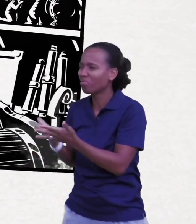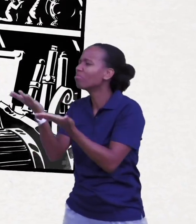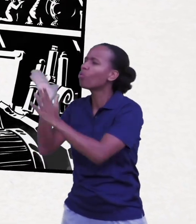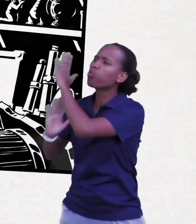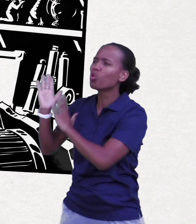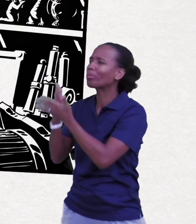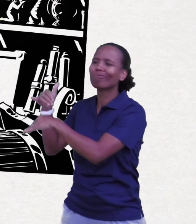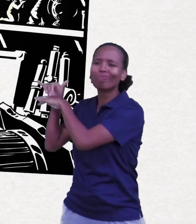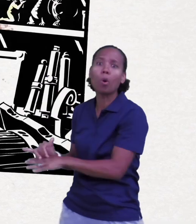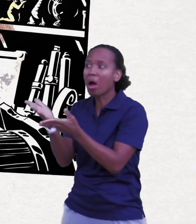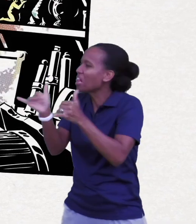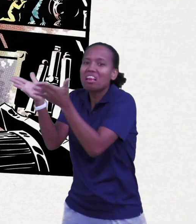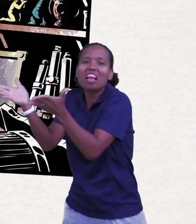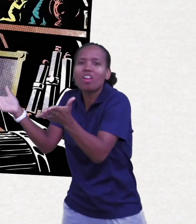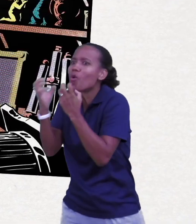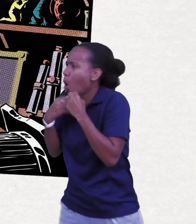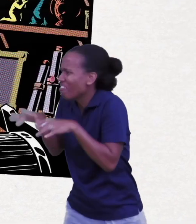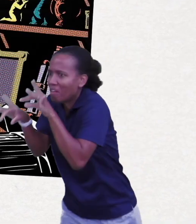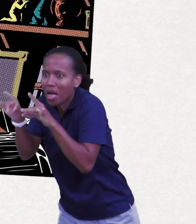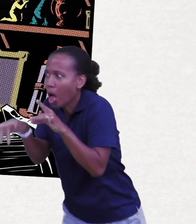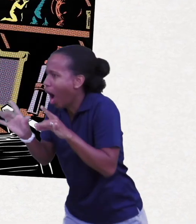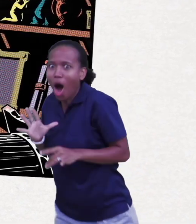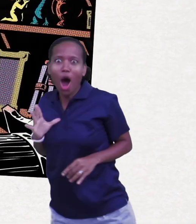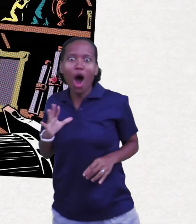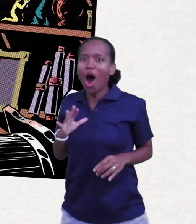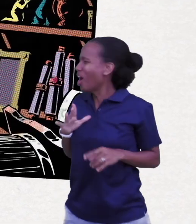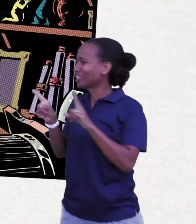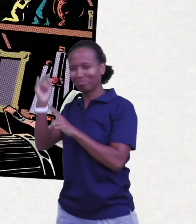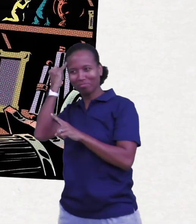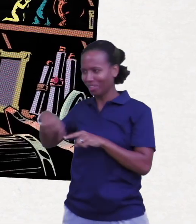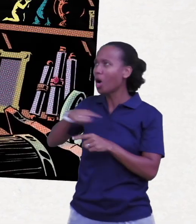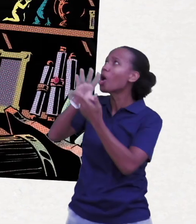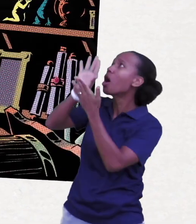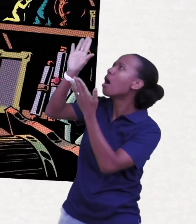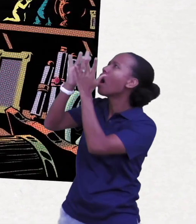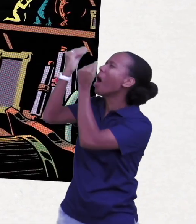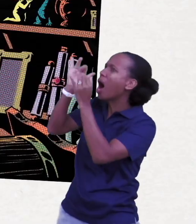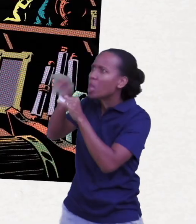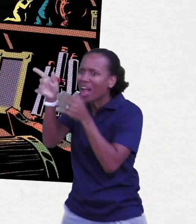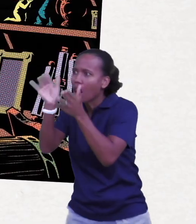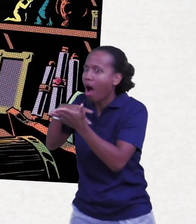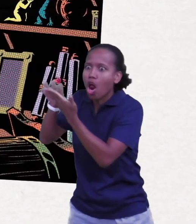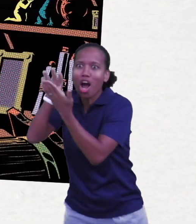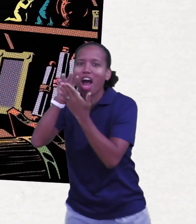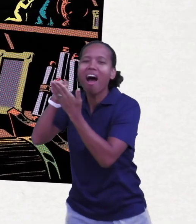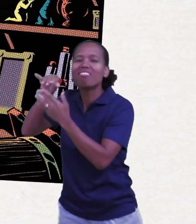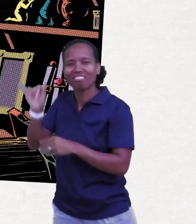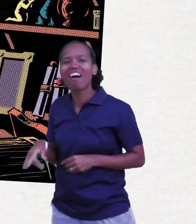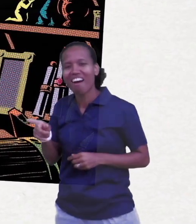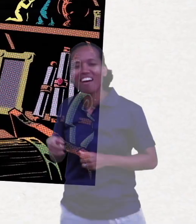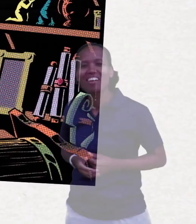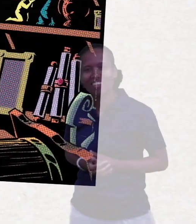some that are old—and it’s all just waiting to be discovered.